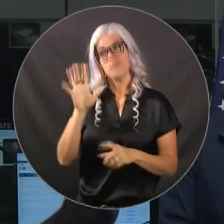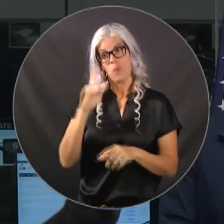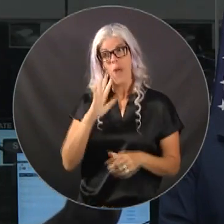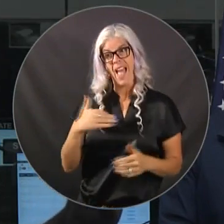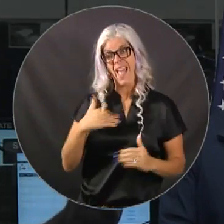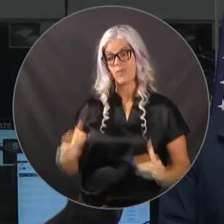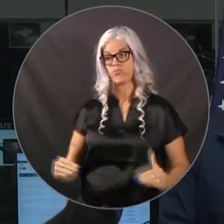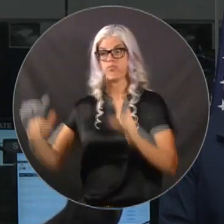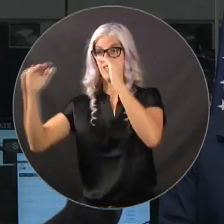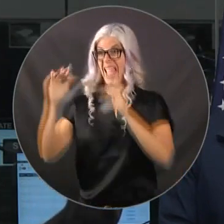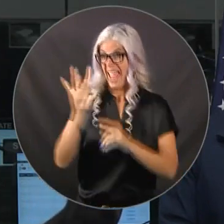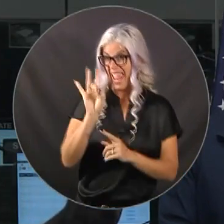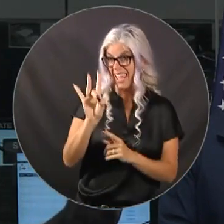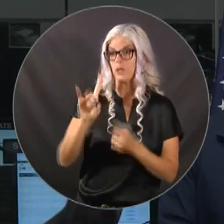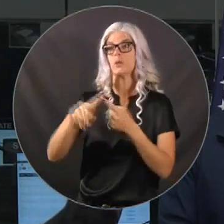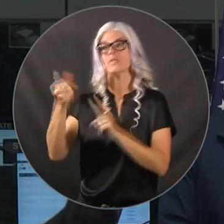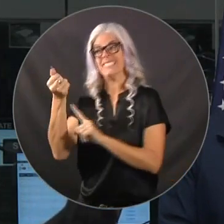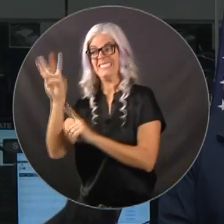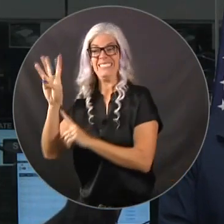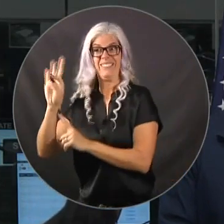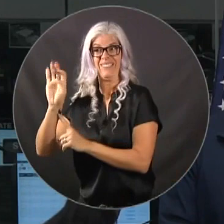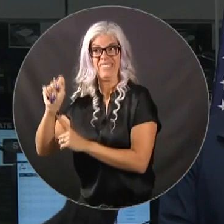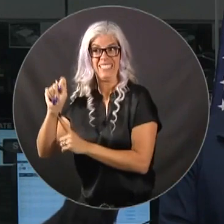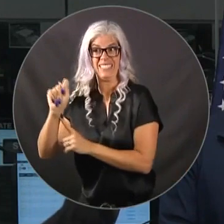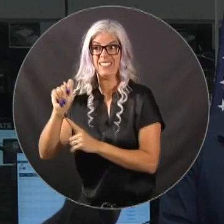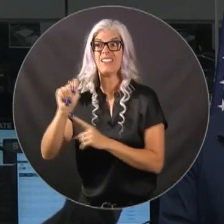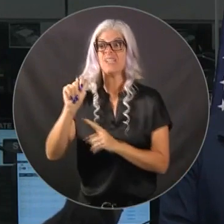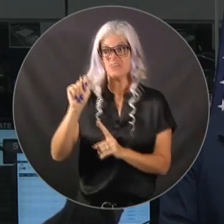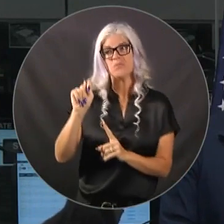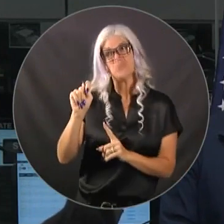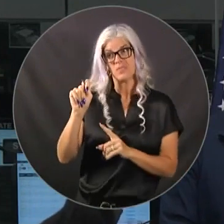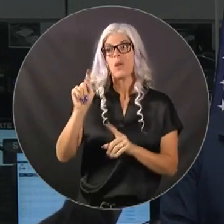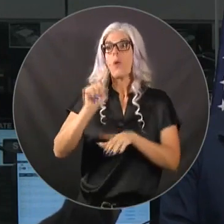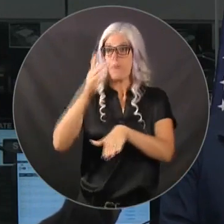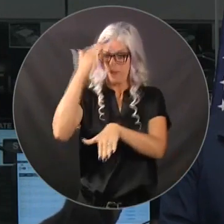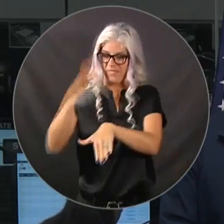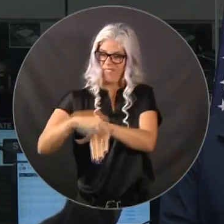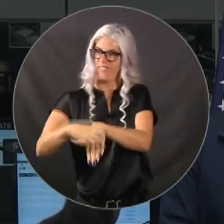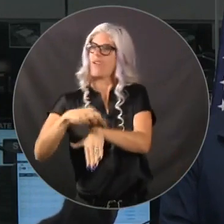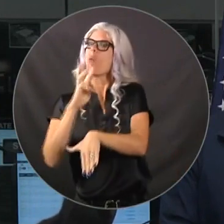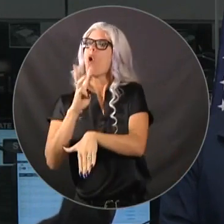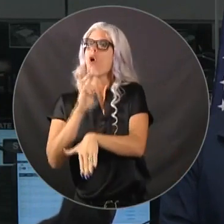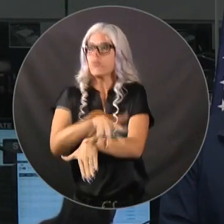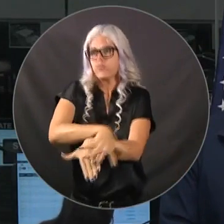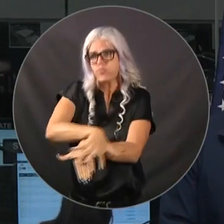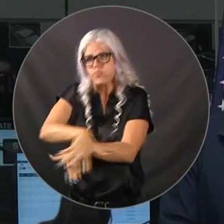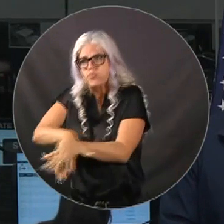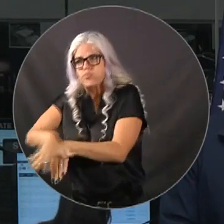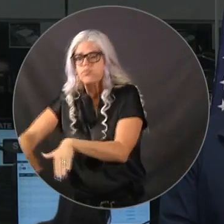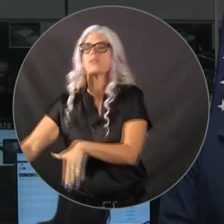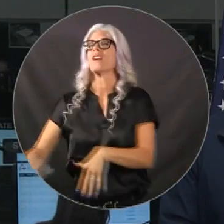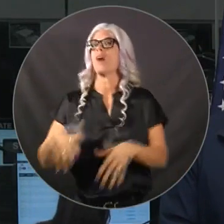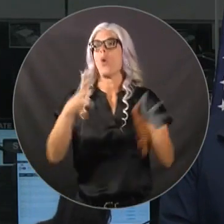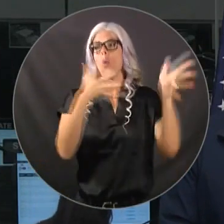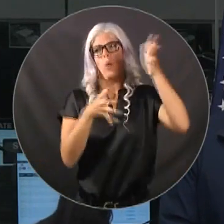coast, elevated tides, oc winds will push water int